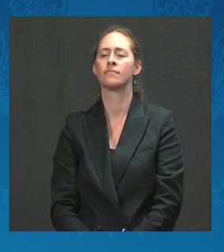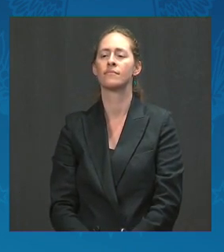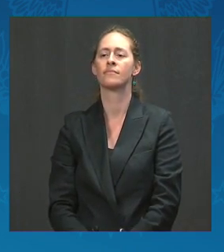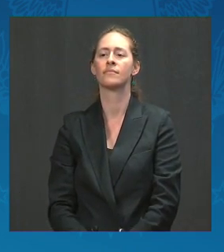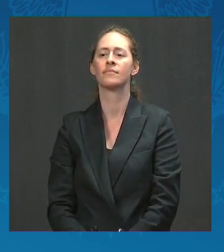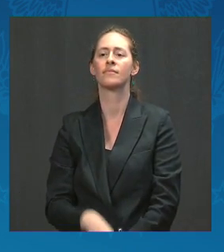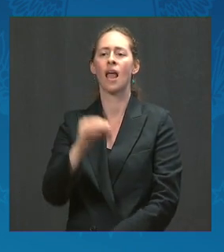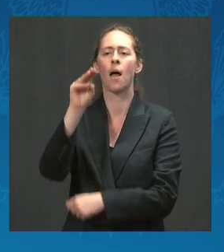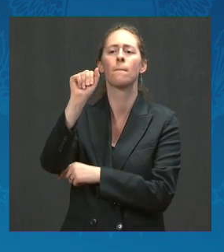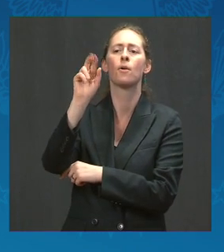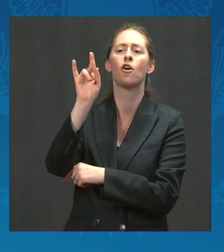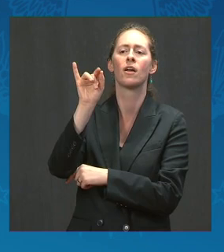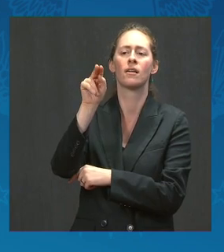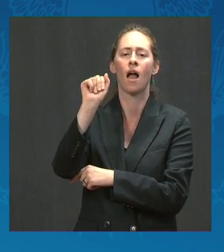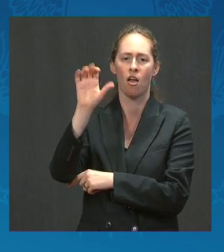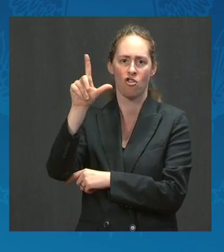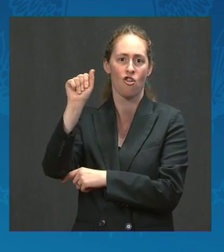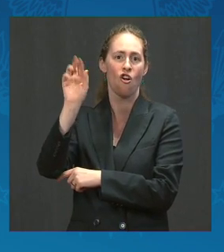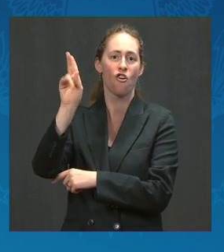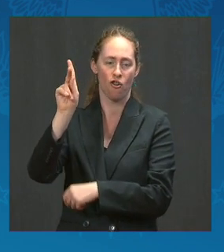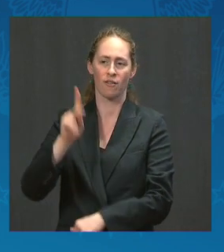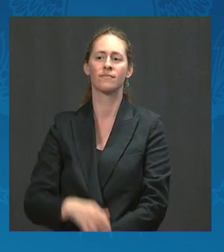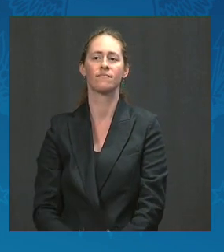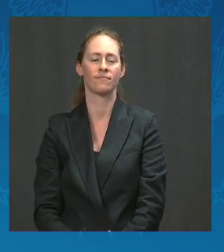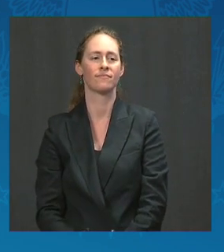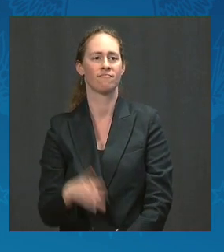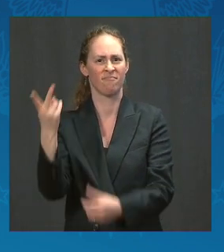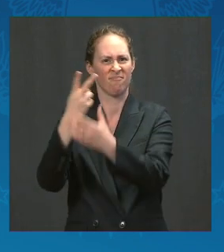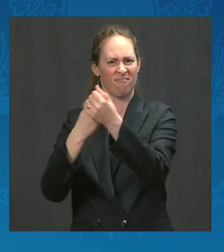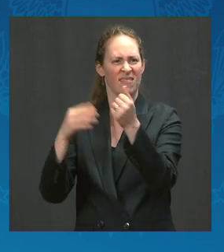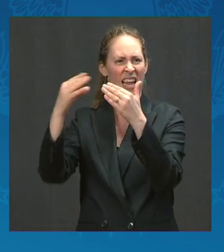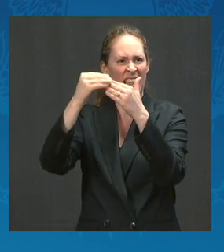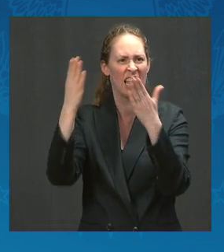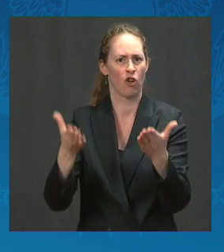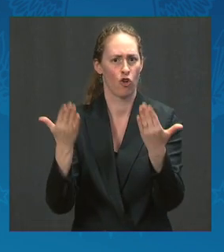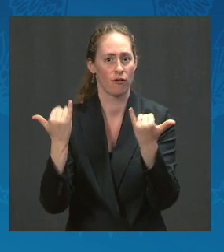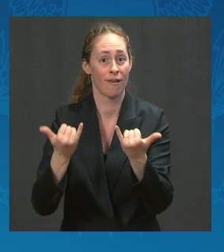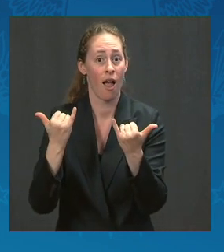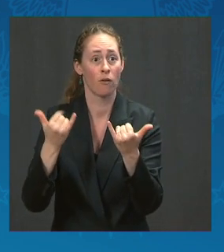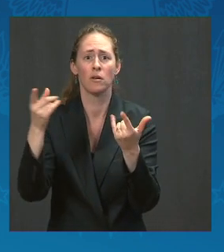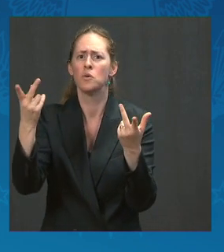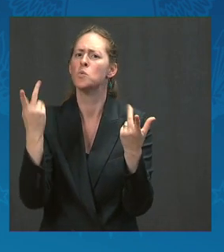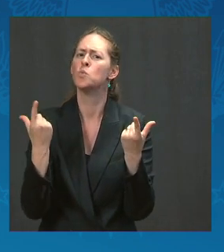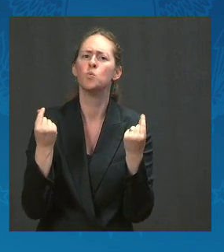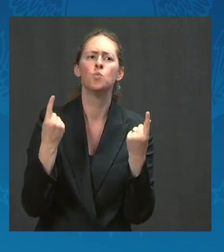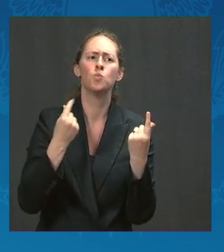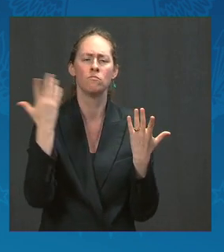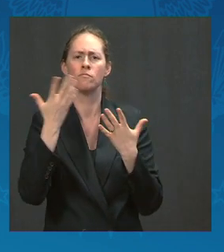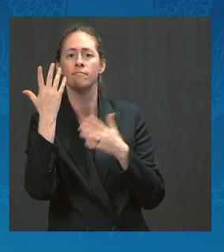and by challenging, hopefully change, anti-voter laws. Civil rights organizations